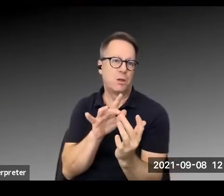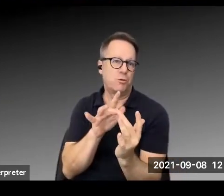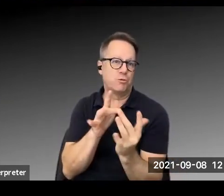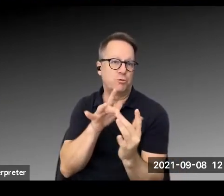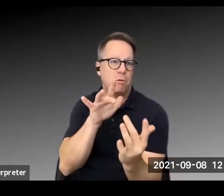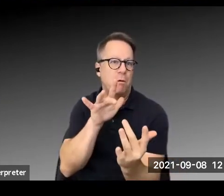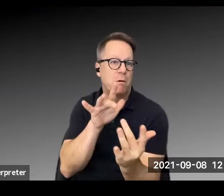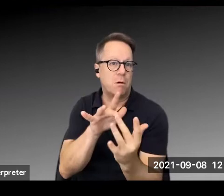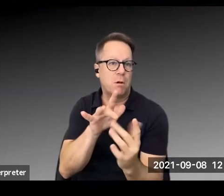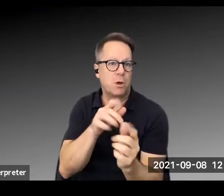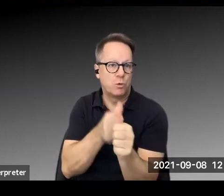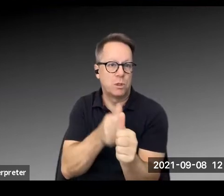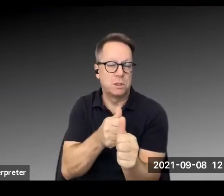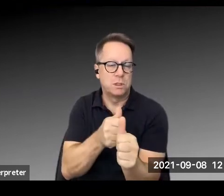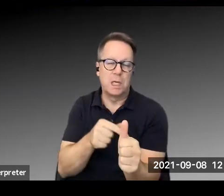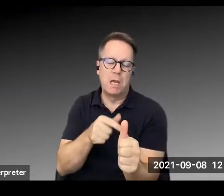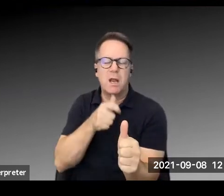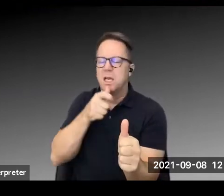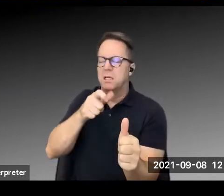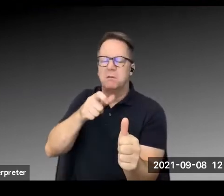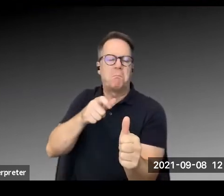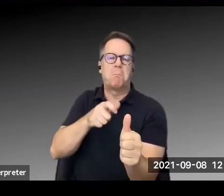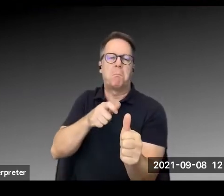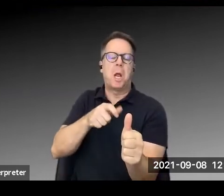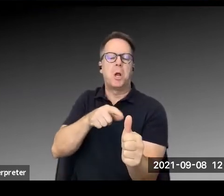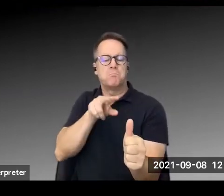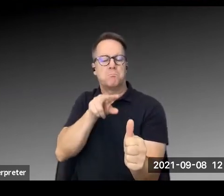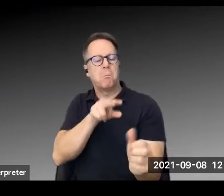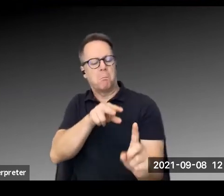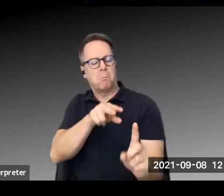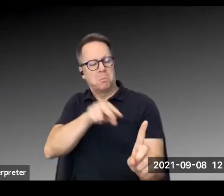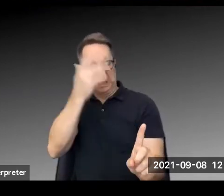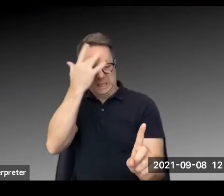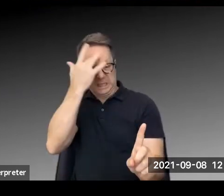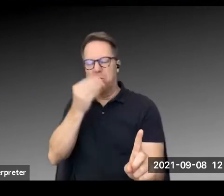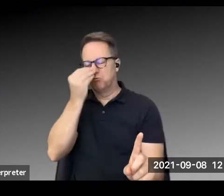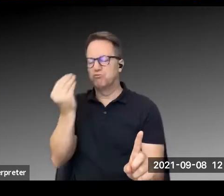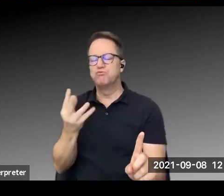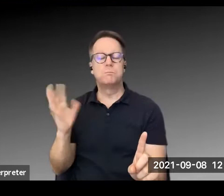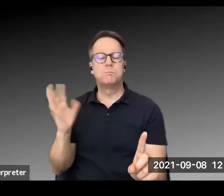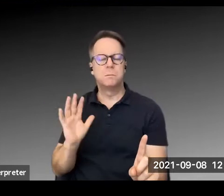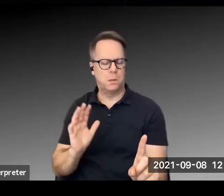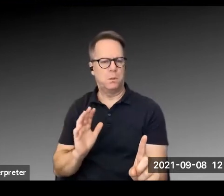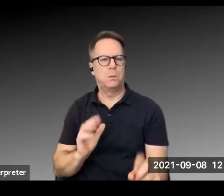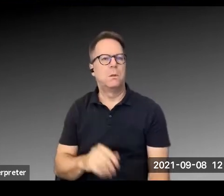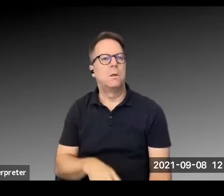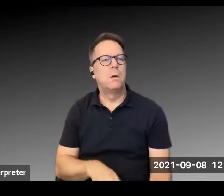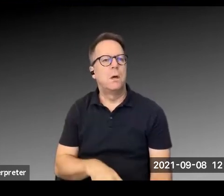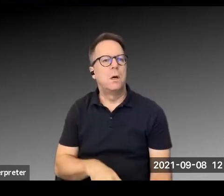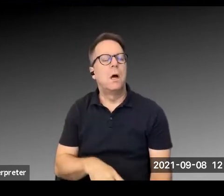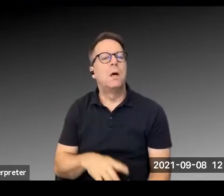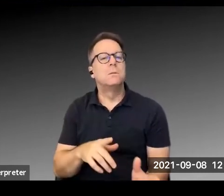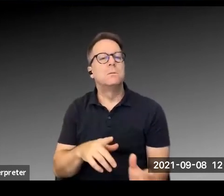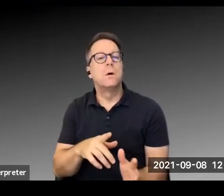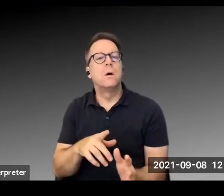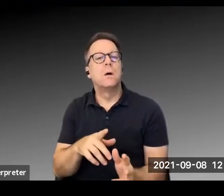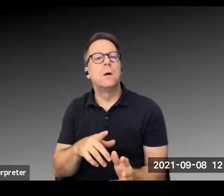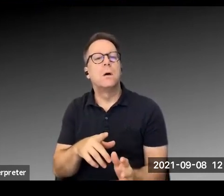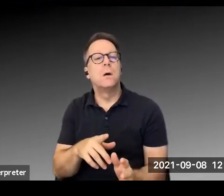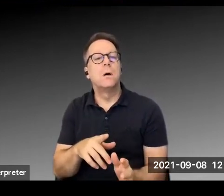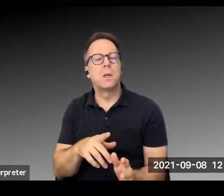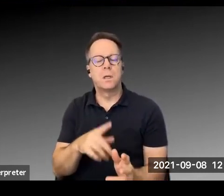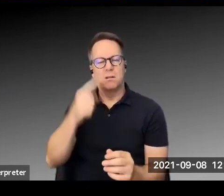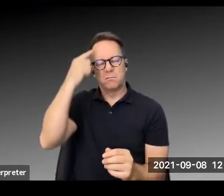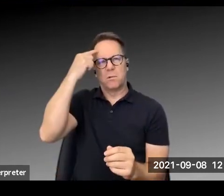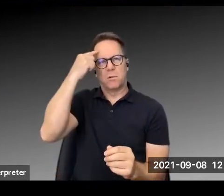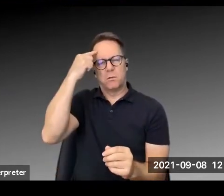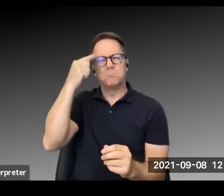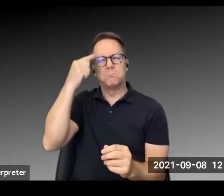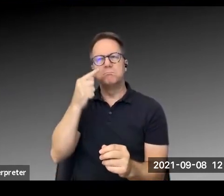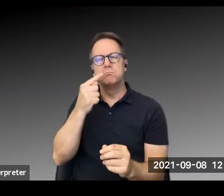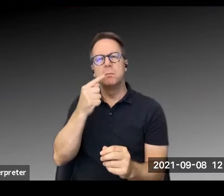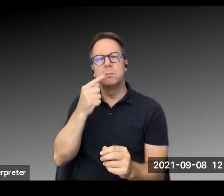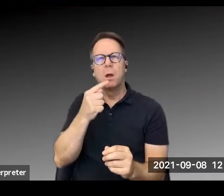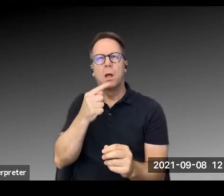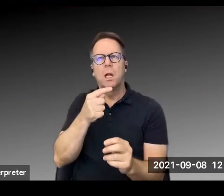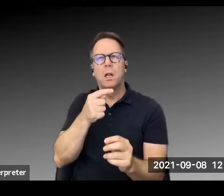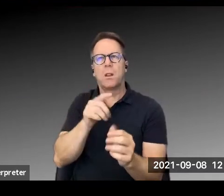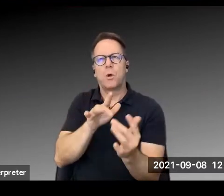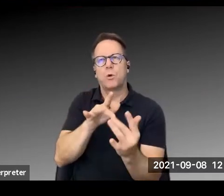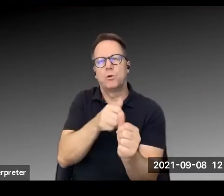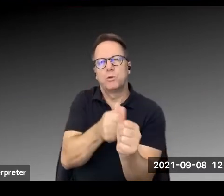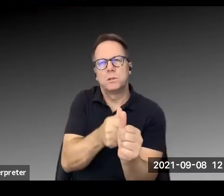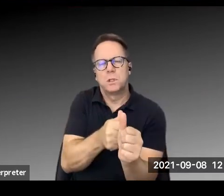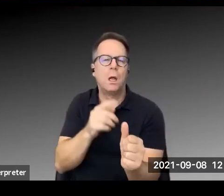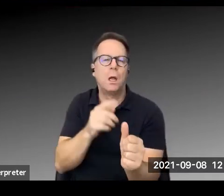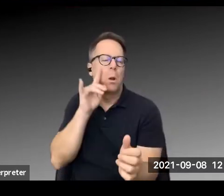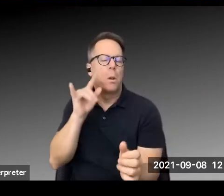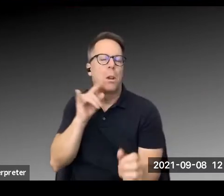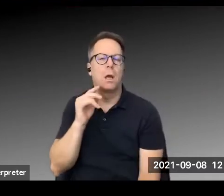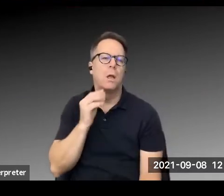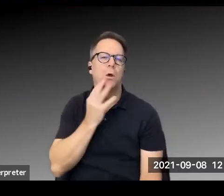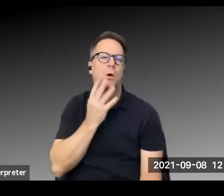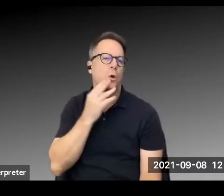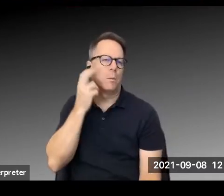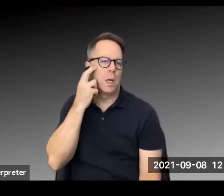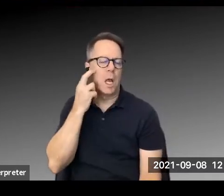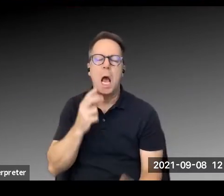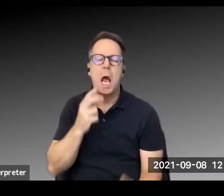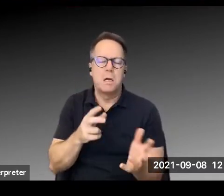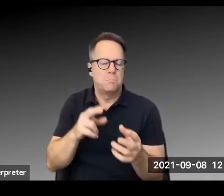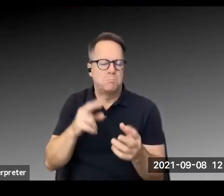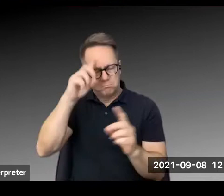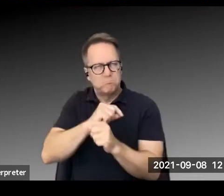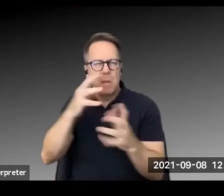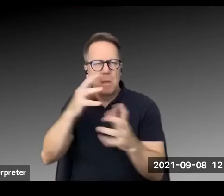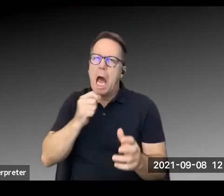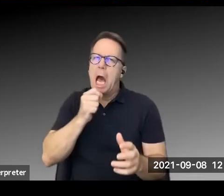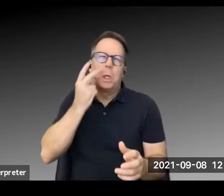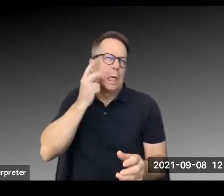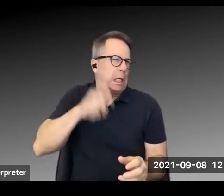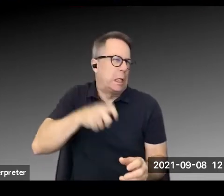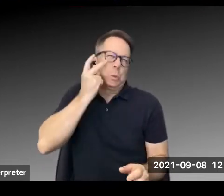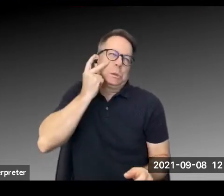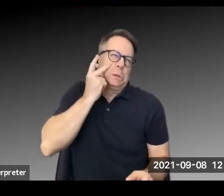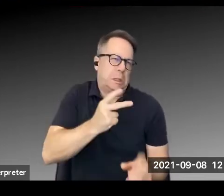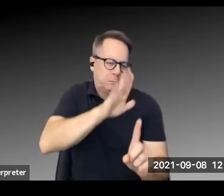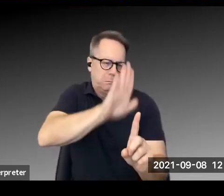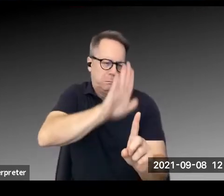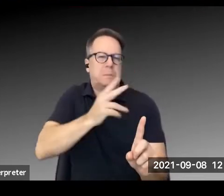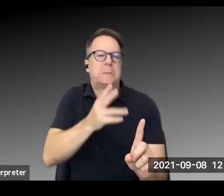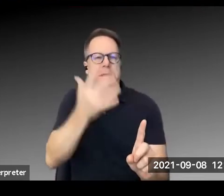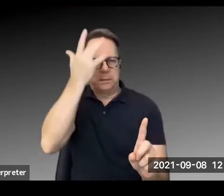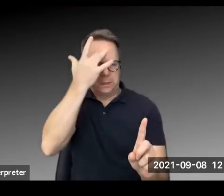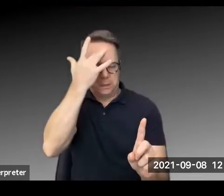did not need to care about the person who was so embedded in the notion of digital contact tracing is a color blindness, that presumed, I do not need to see who was sick, and in the United States that becomes critical to understand and connect to, who